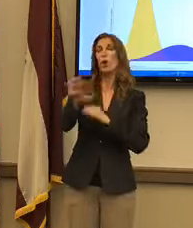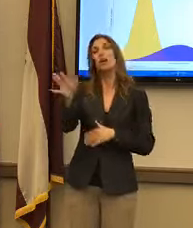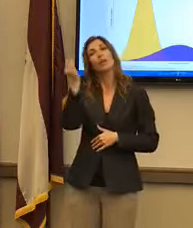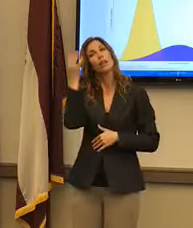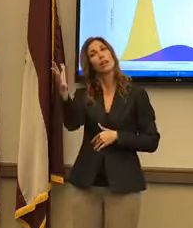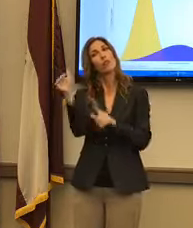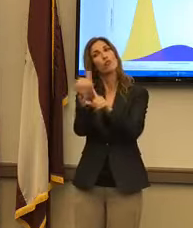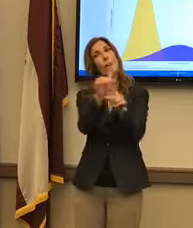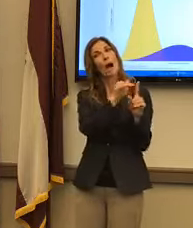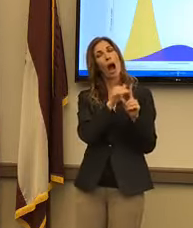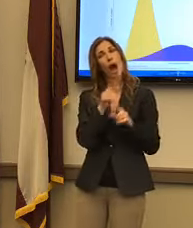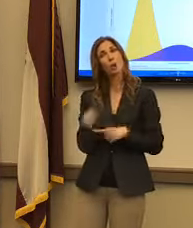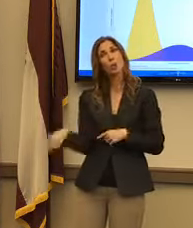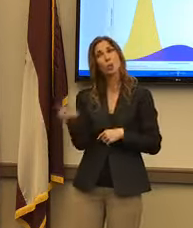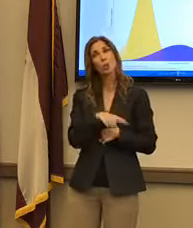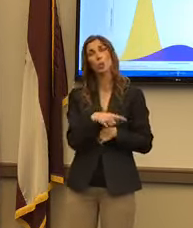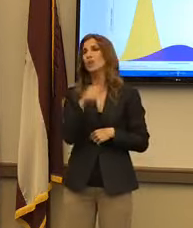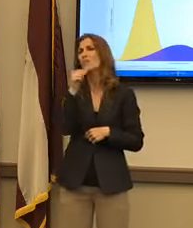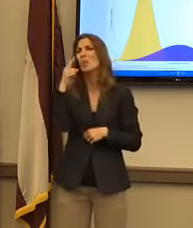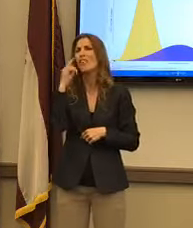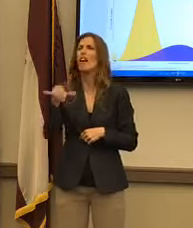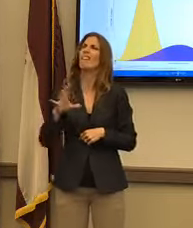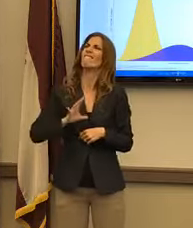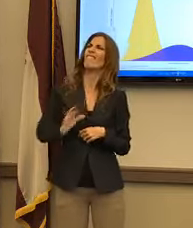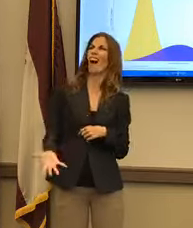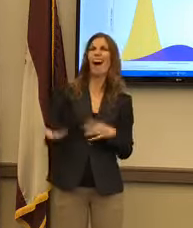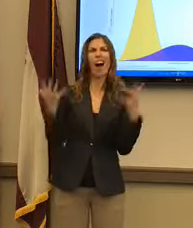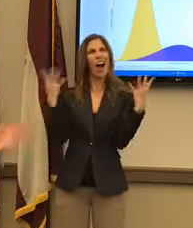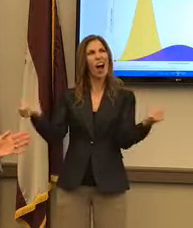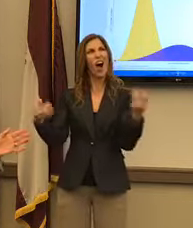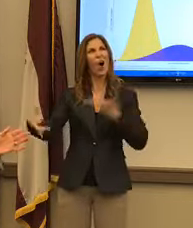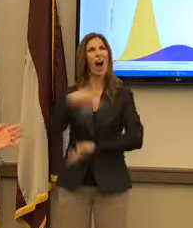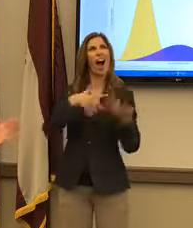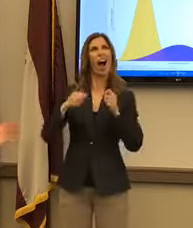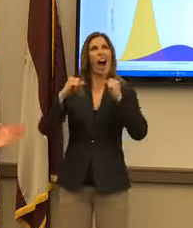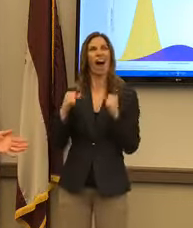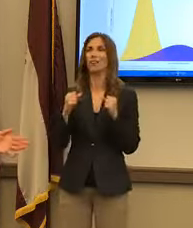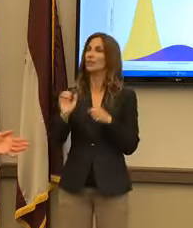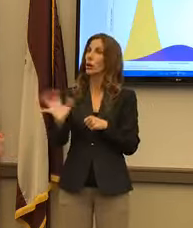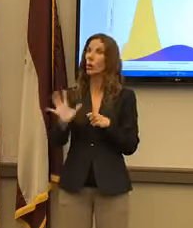though that this is not a license to be free we can easily turn this around and